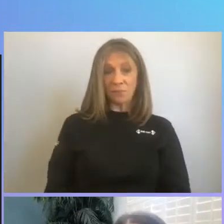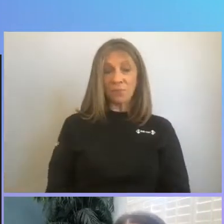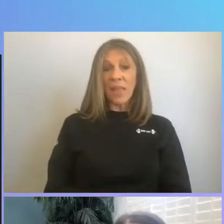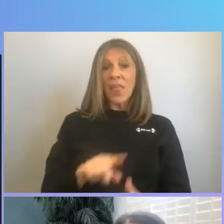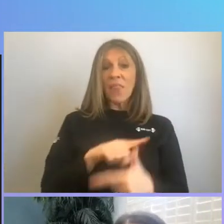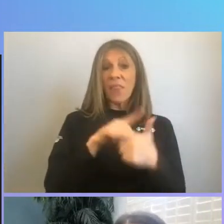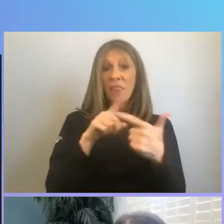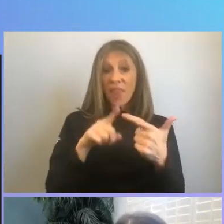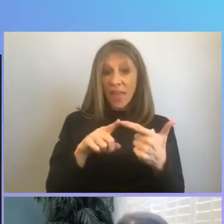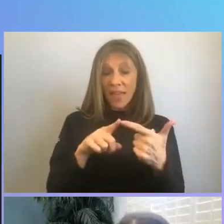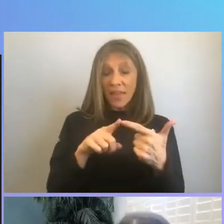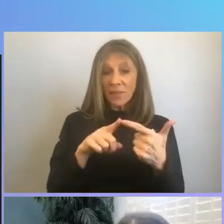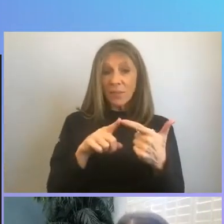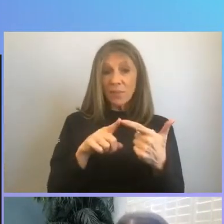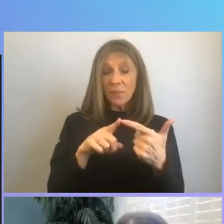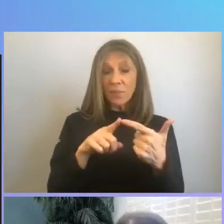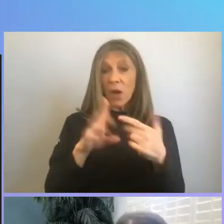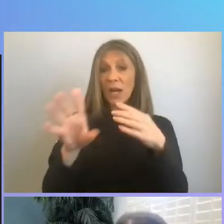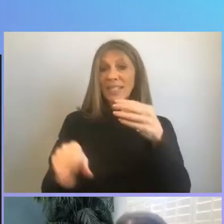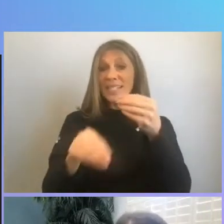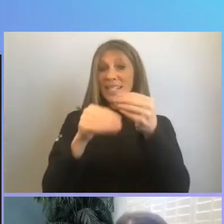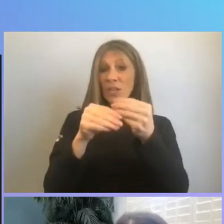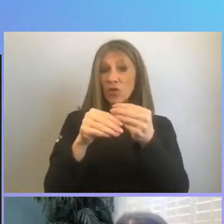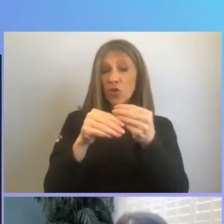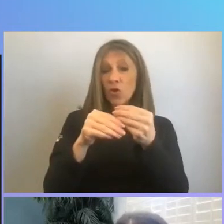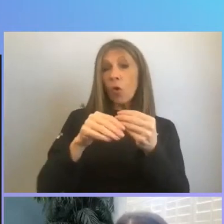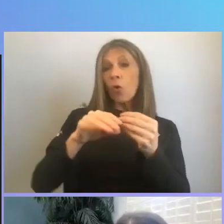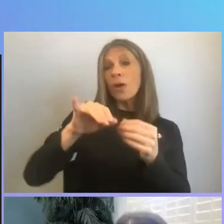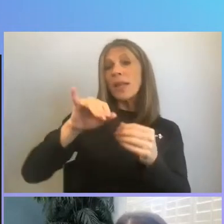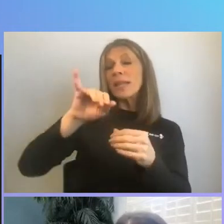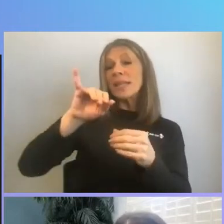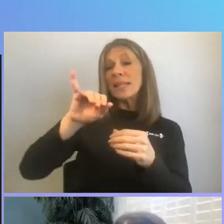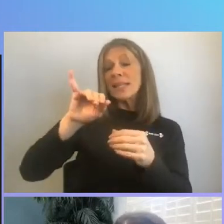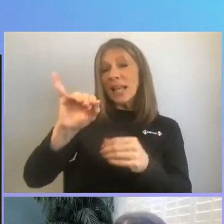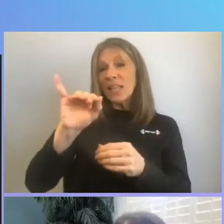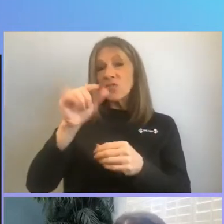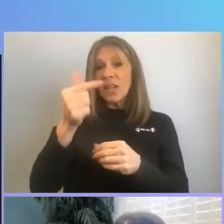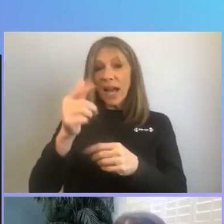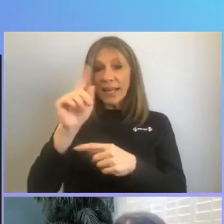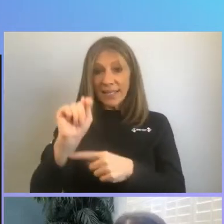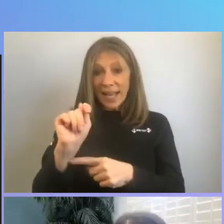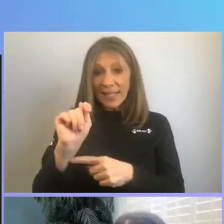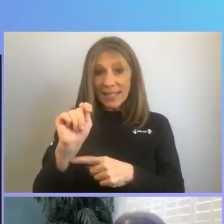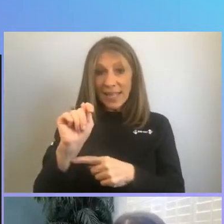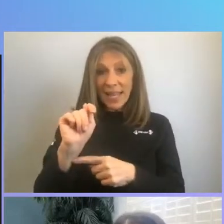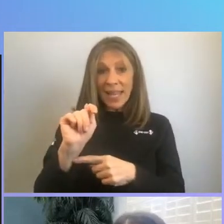additional intelligent guided testing, we came up with 23.01.